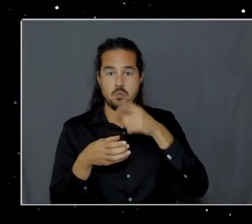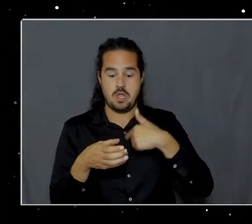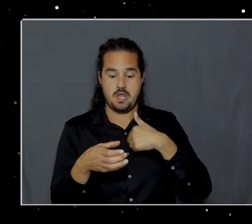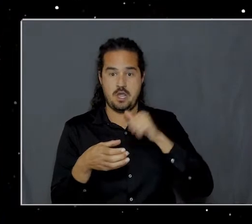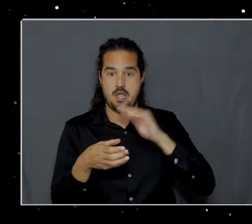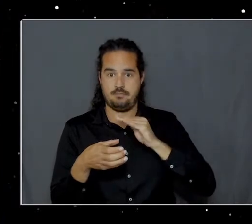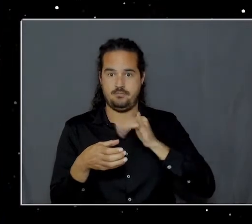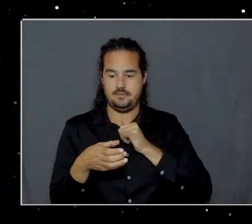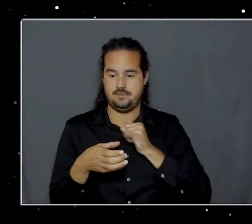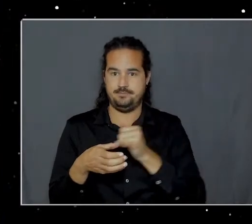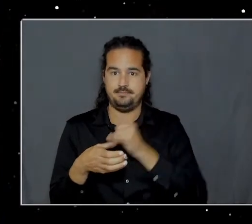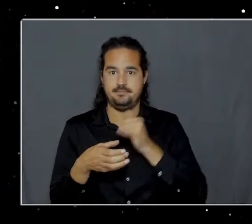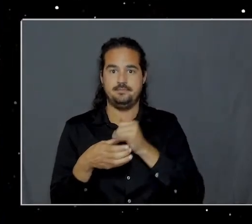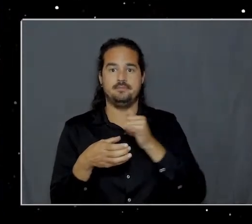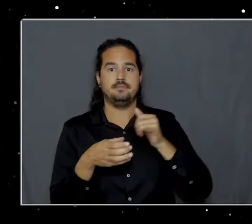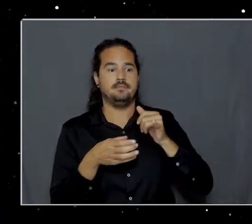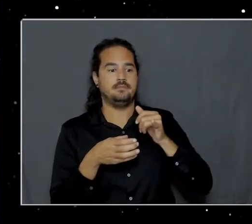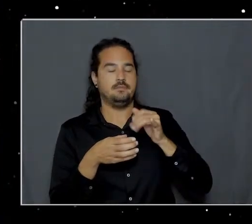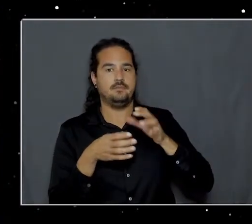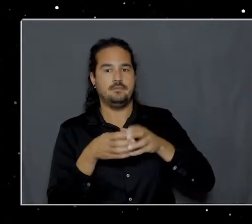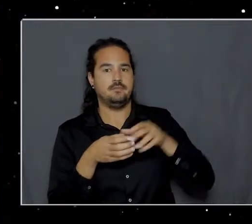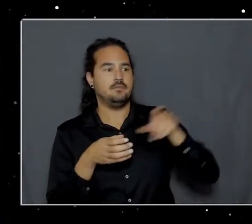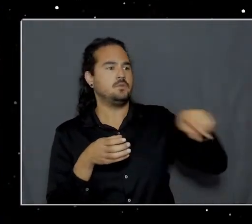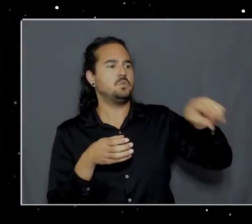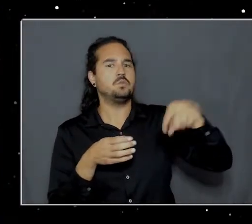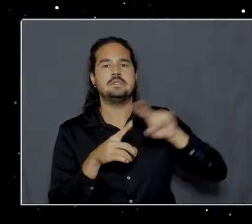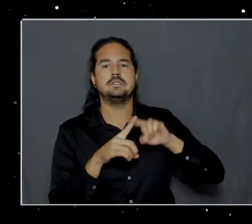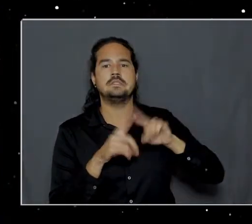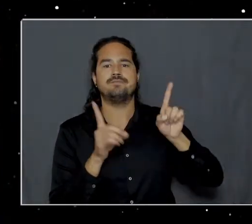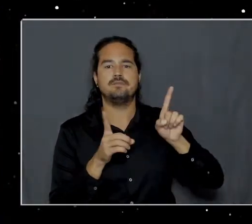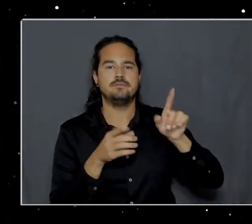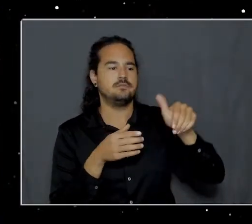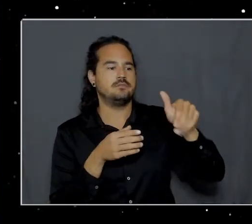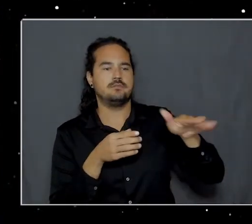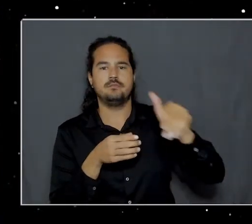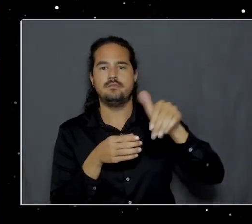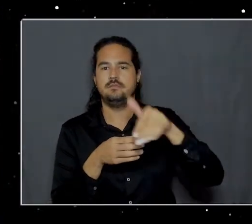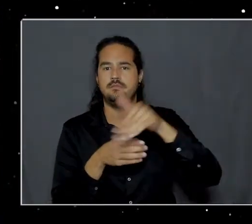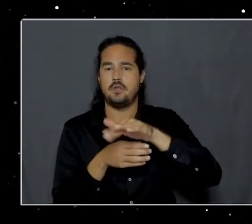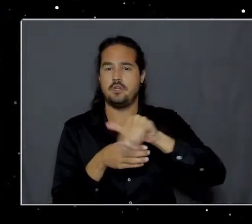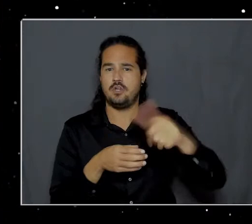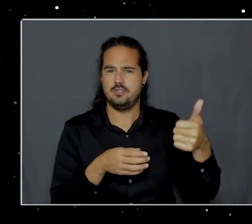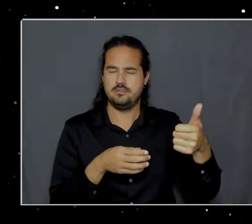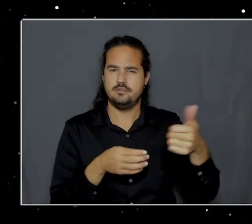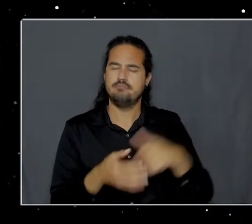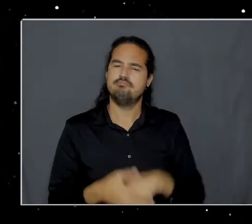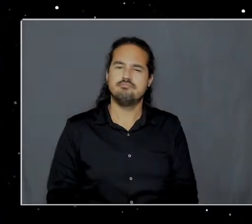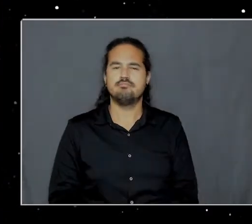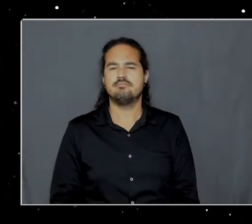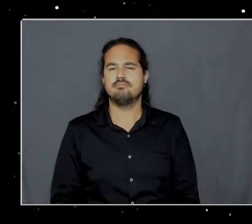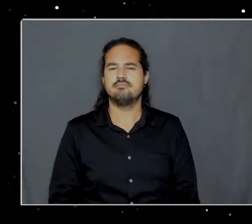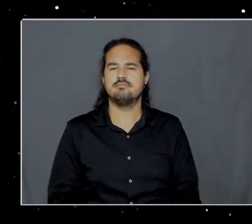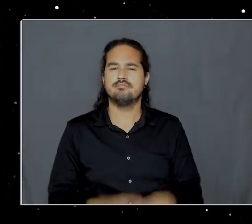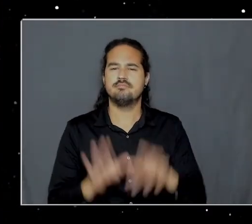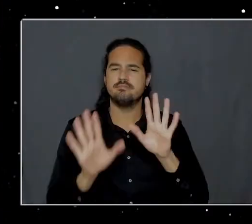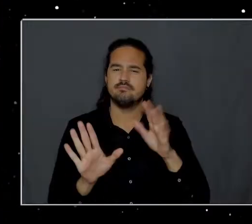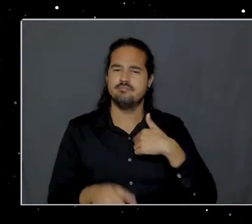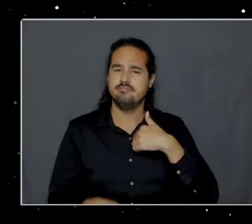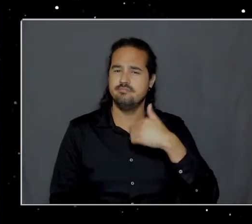WHO WE ARE, AND YOU ALL ARE THE OTHER." AND I THINK THAT I UNDERSTAND